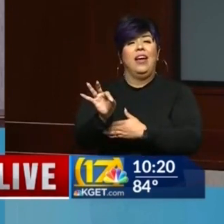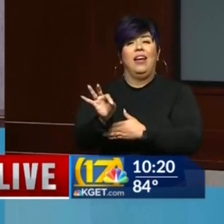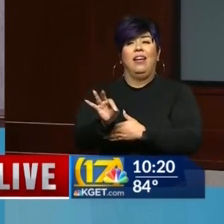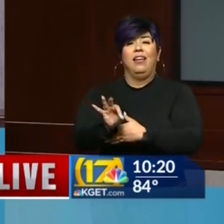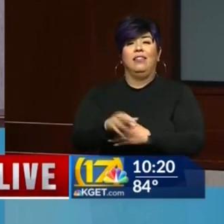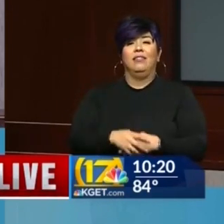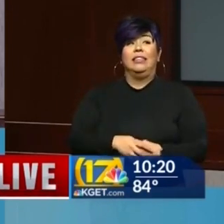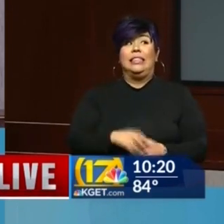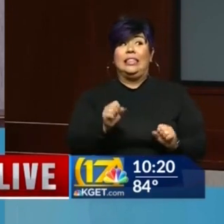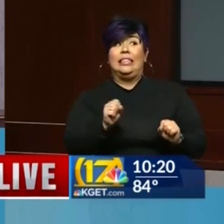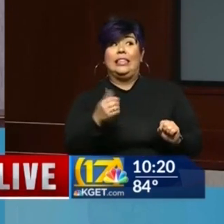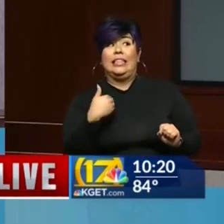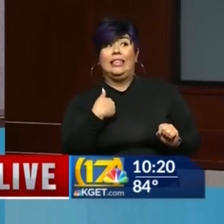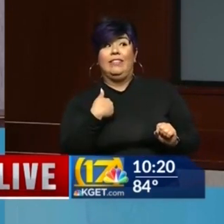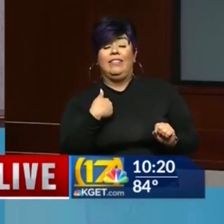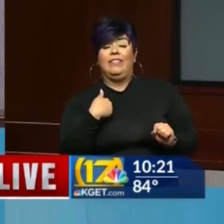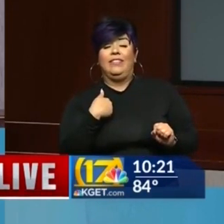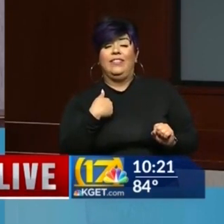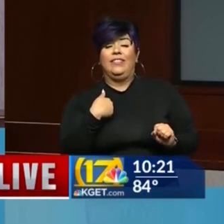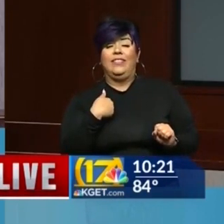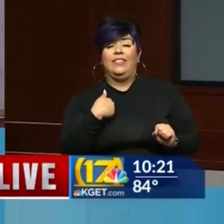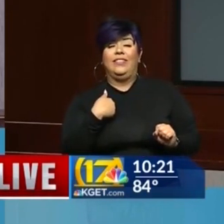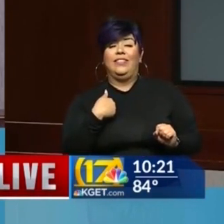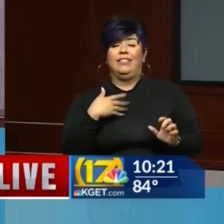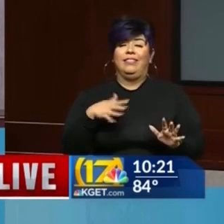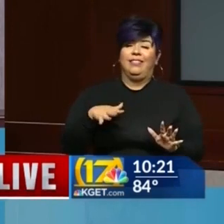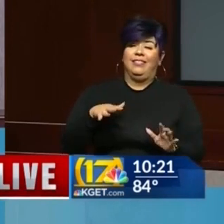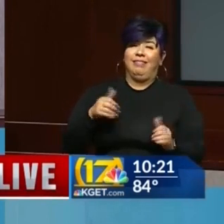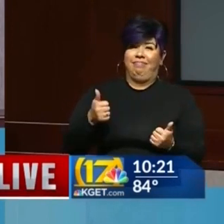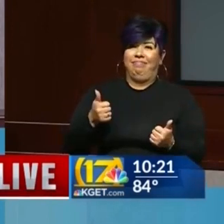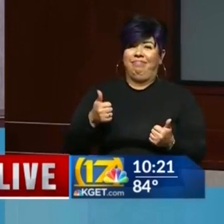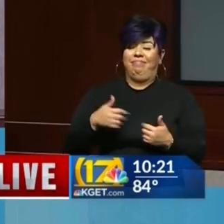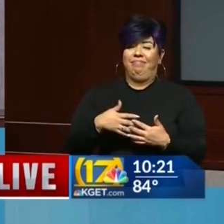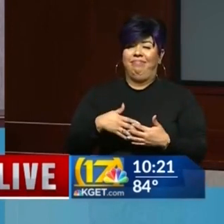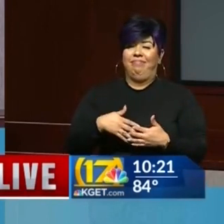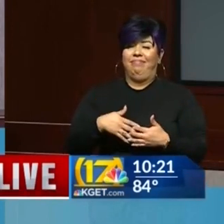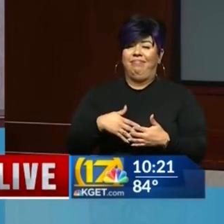YOU DIDN'T HAVE ANY QUESTIONS. OUR NEXT OUTLET IS CHANNEL